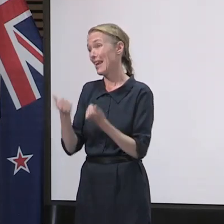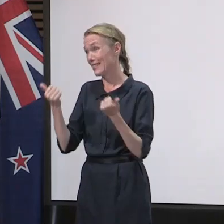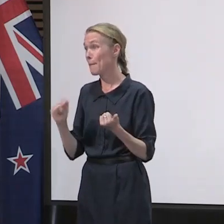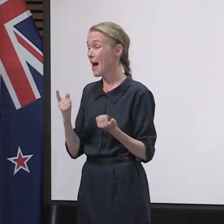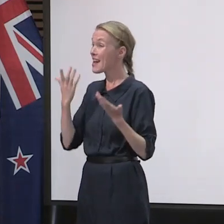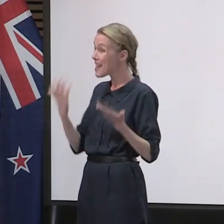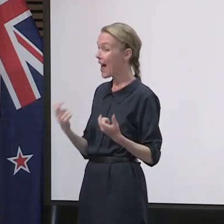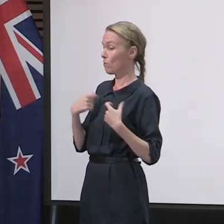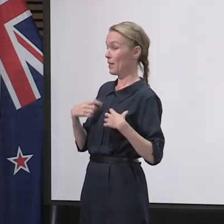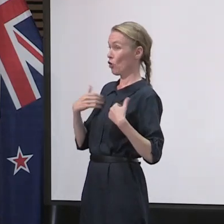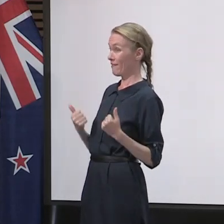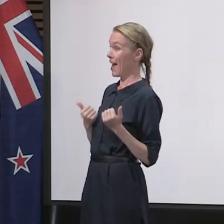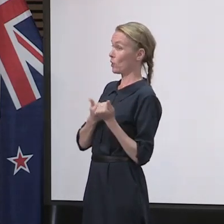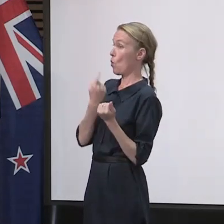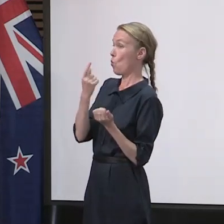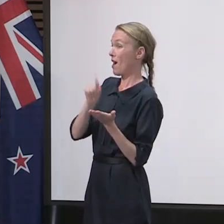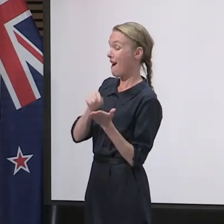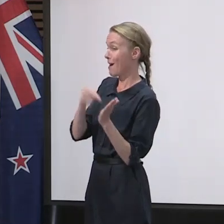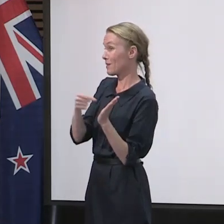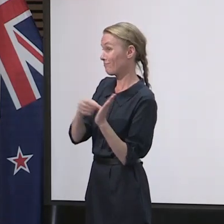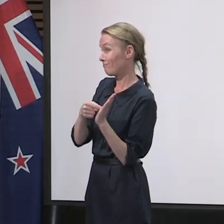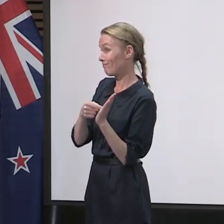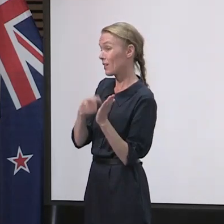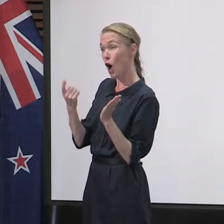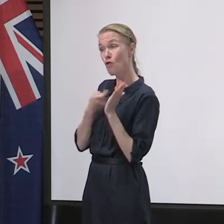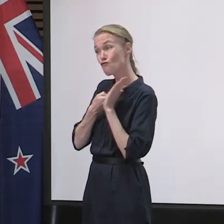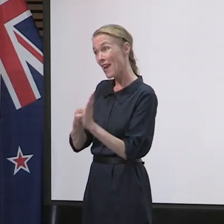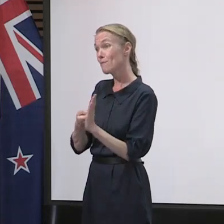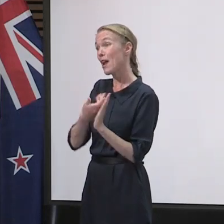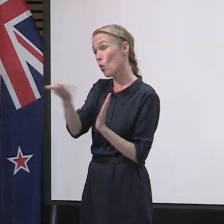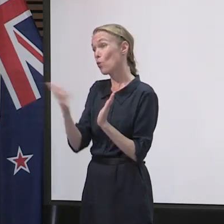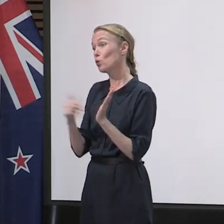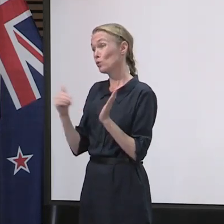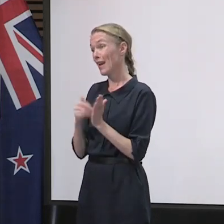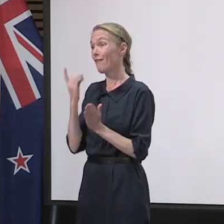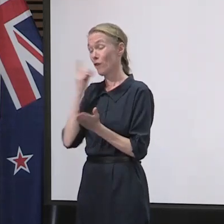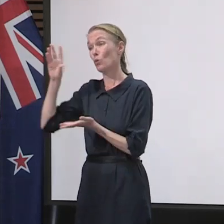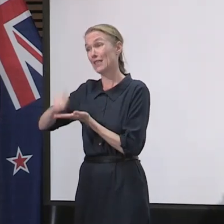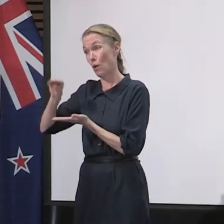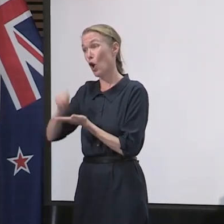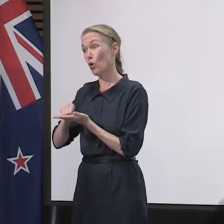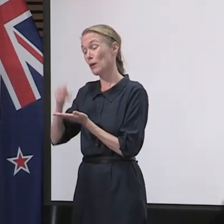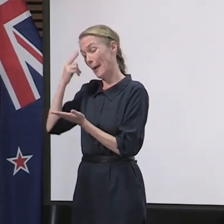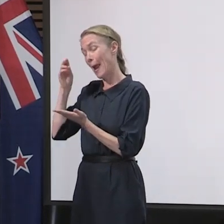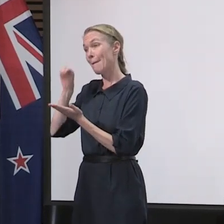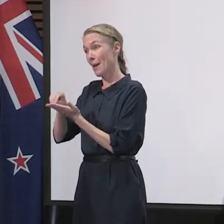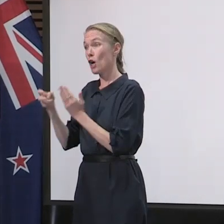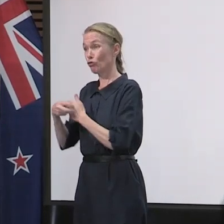be confusing. The thing that